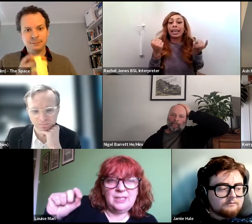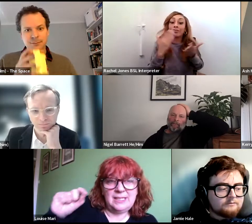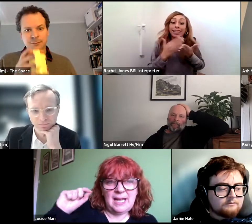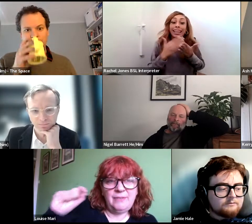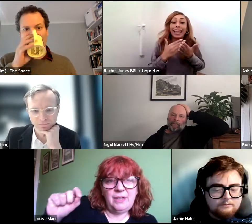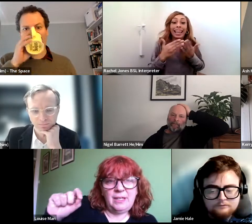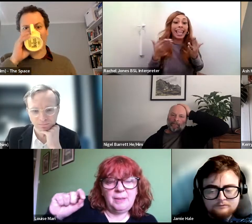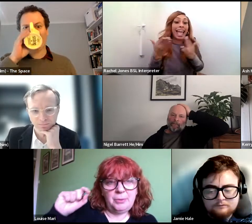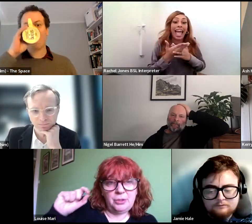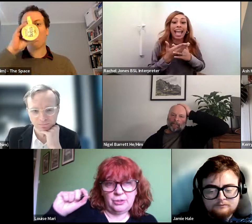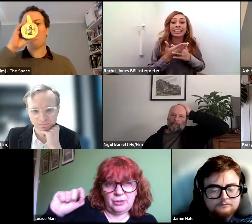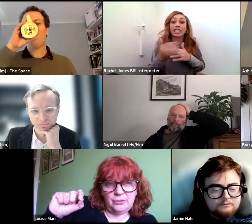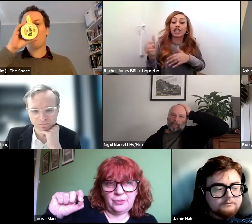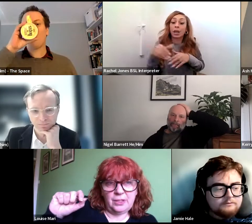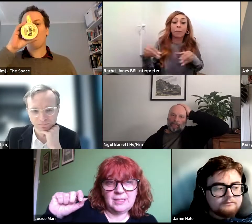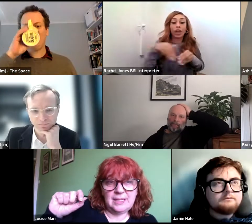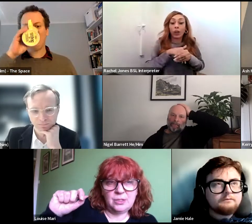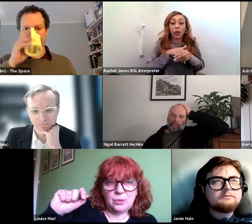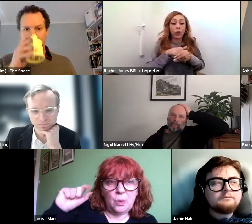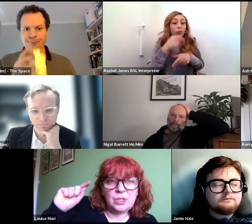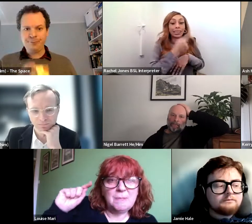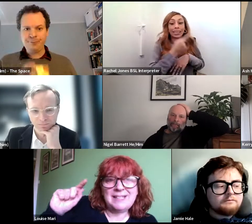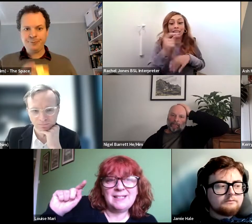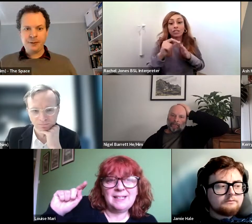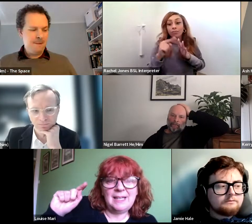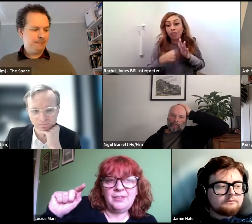in every project grant for the Arts Council automatically,